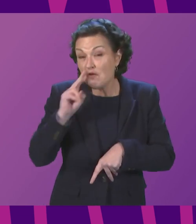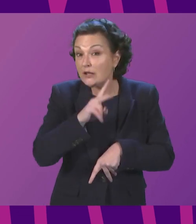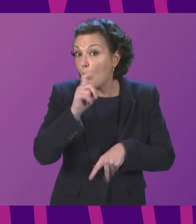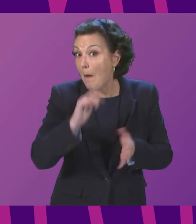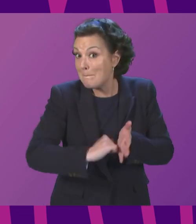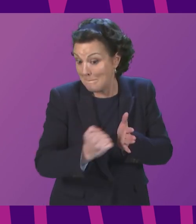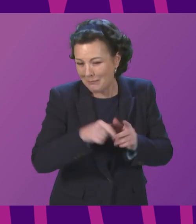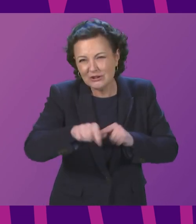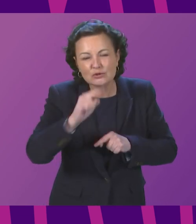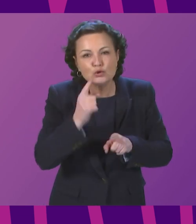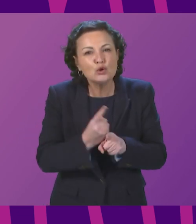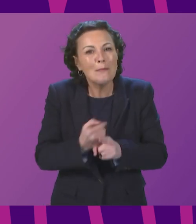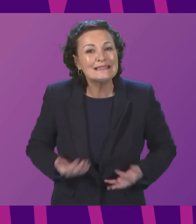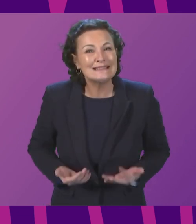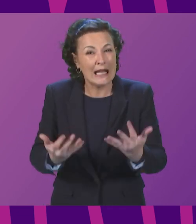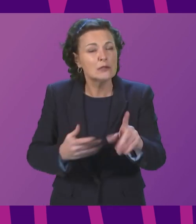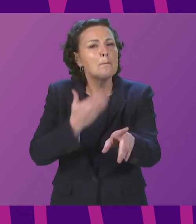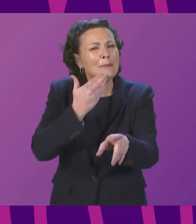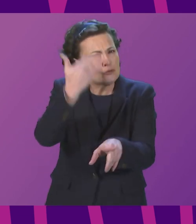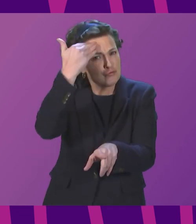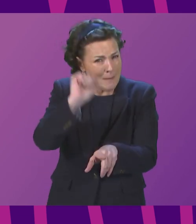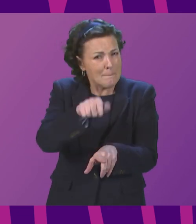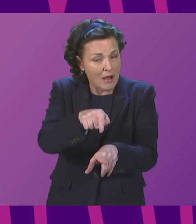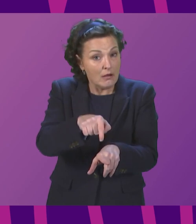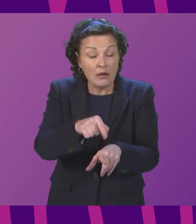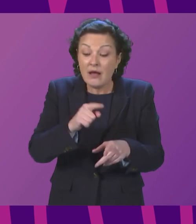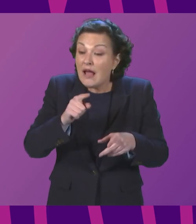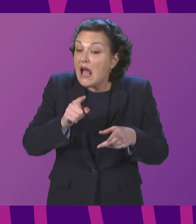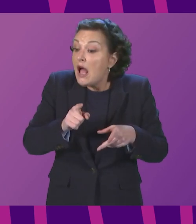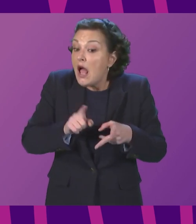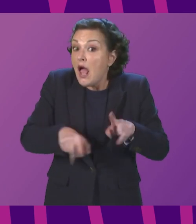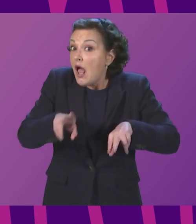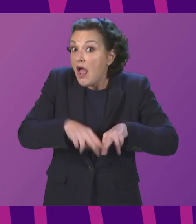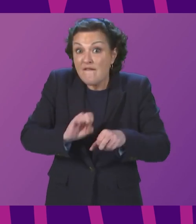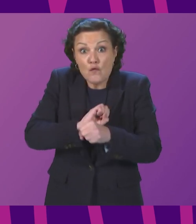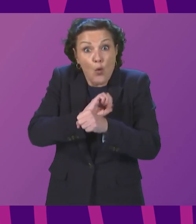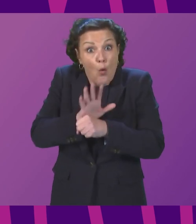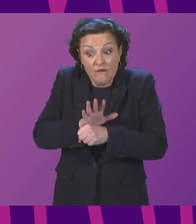a moment ago, it is important to remember that even if Covid is not the primary reason